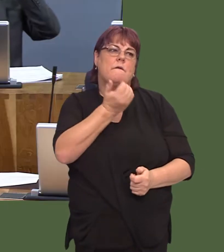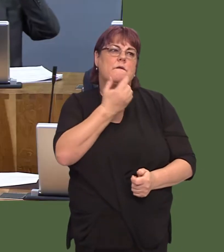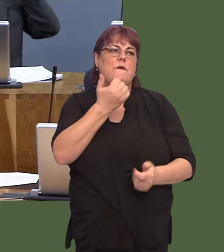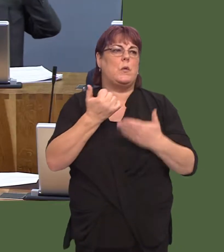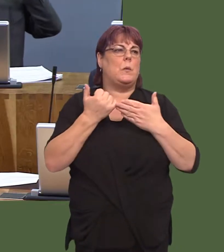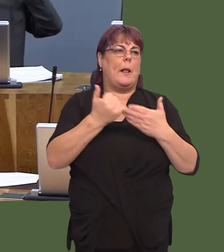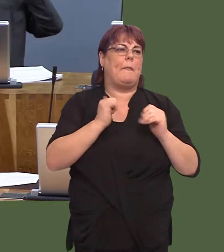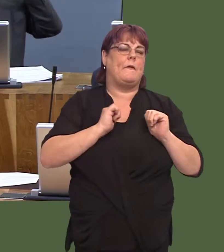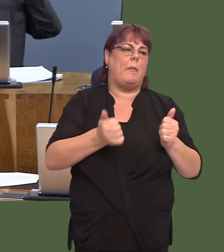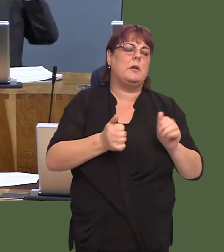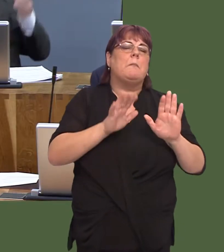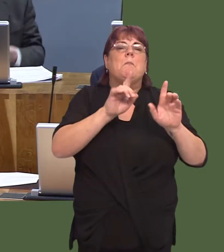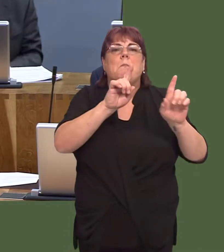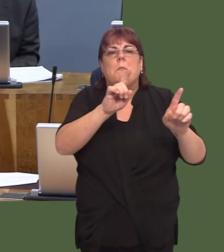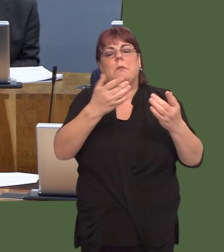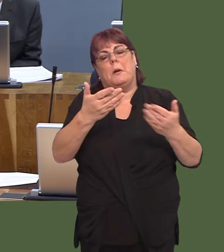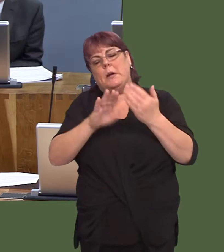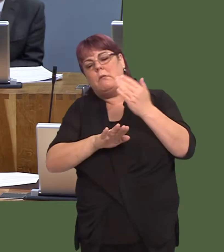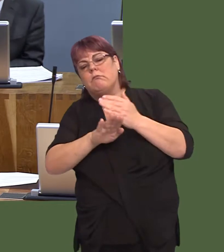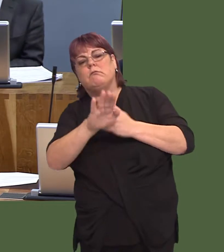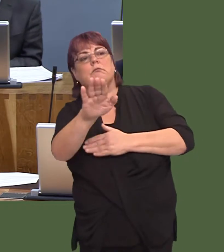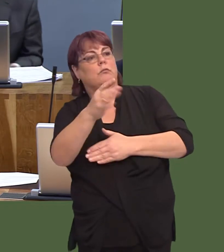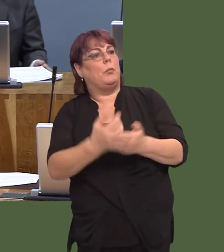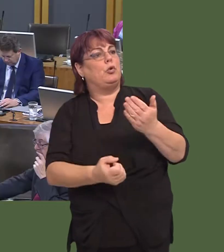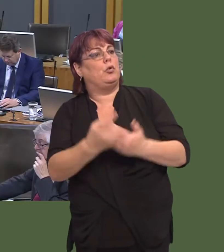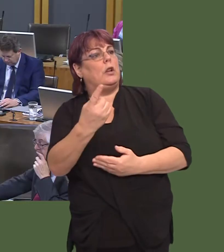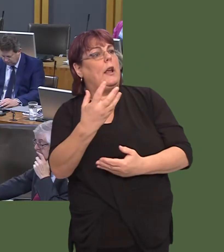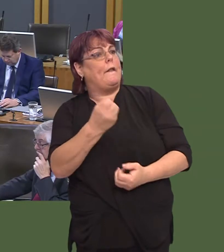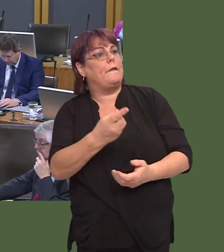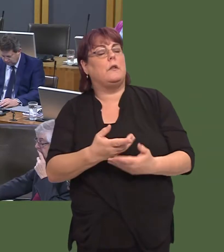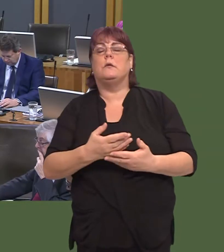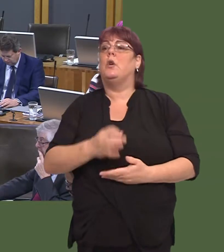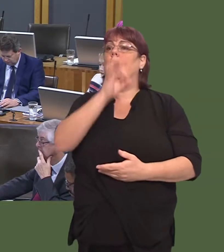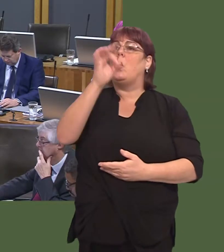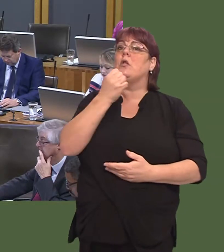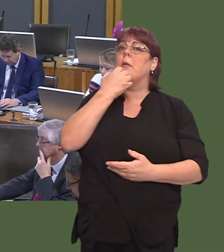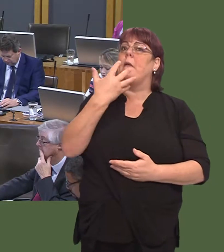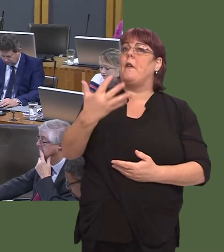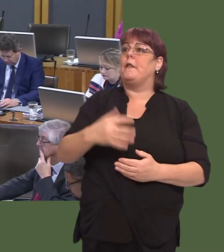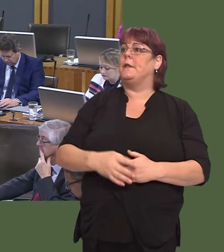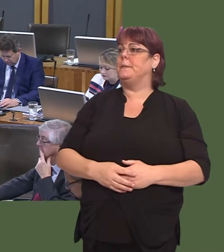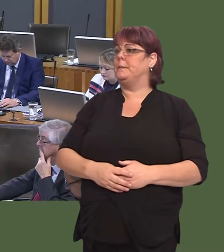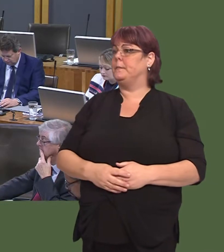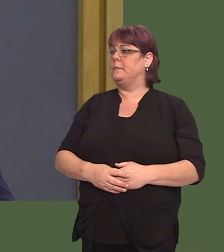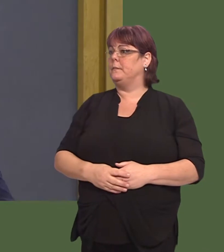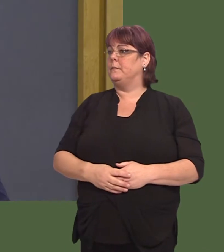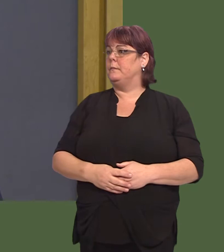There is an opportunity, in the future, to ensure that that happens. Hefin David: 5. Will the First Minister make a statement on patterns of self-employment in Wales?